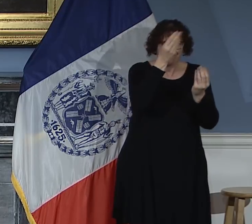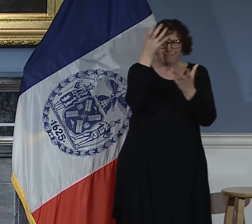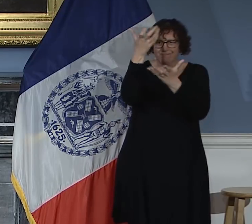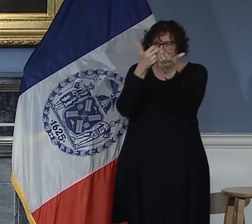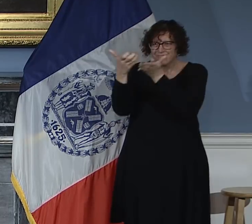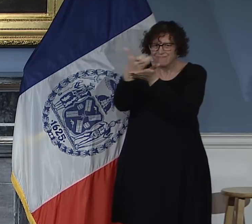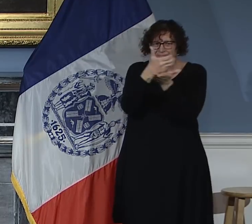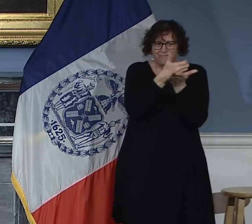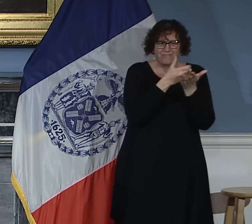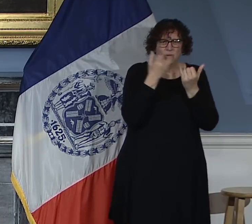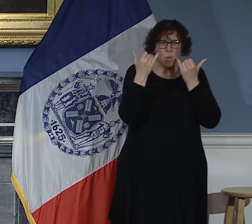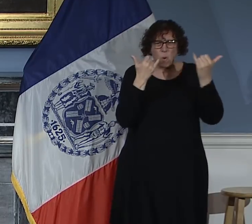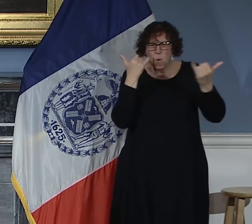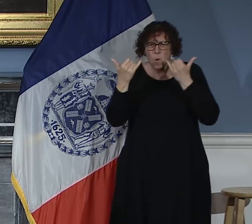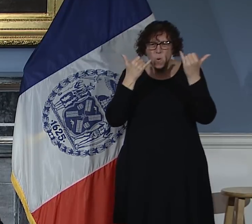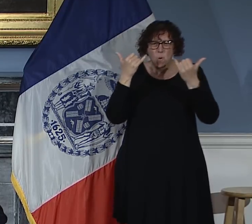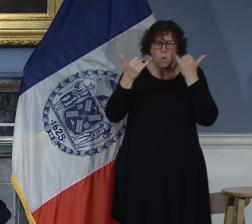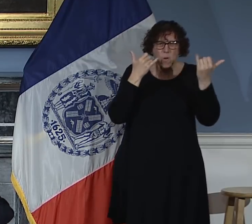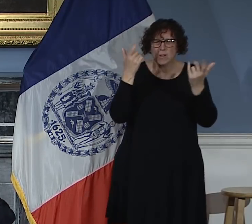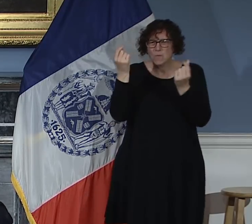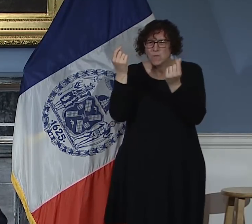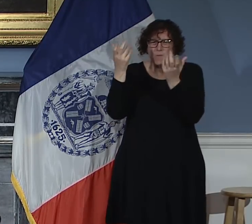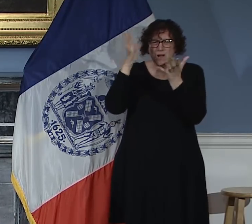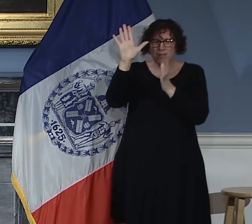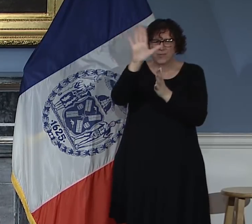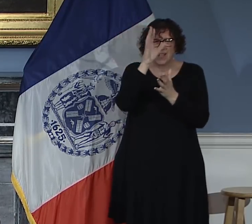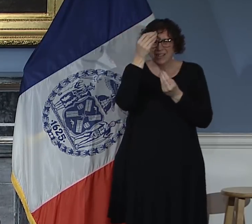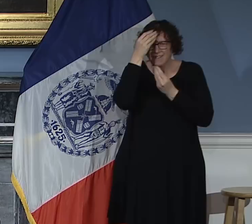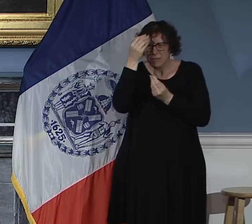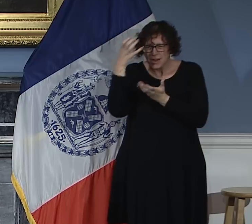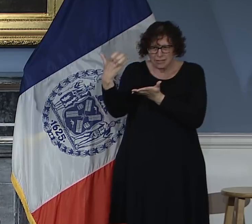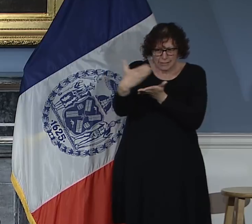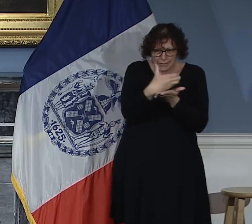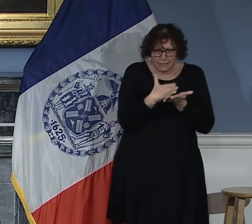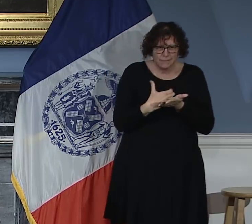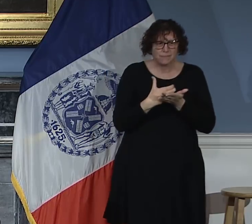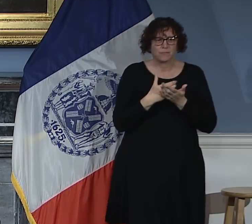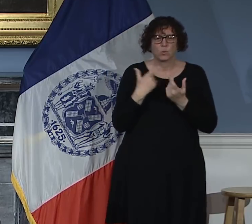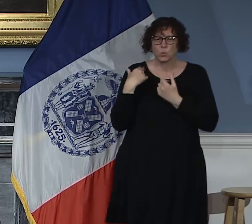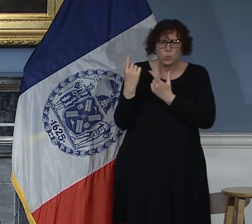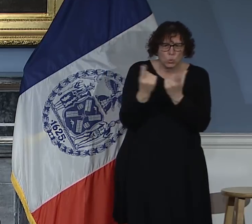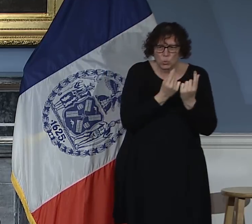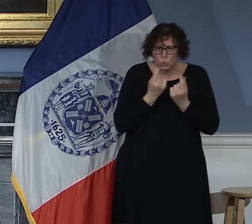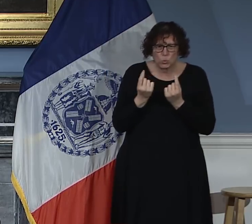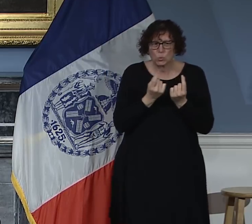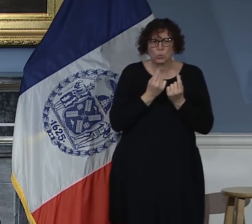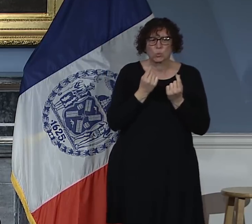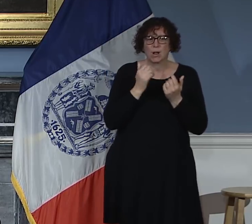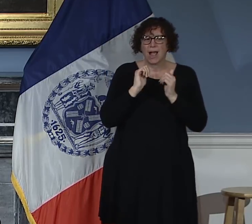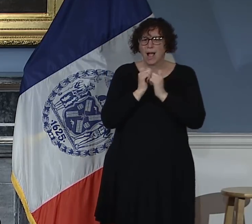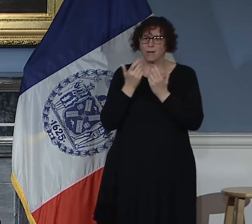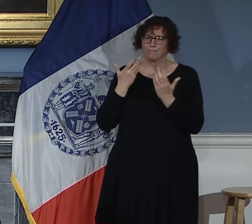TY HEHAVE DONE